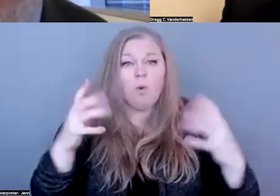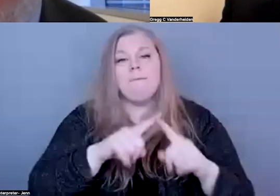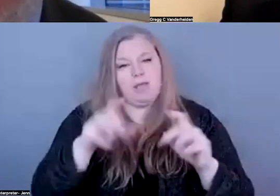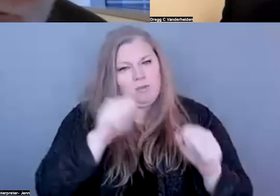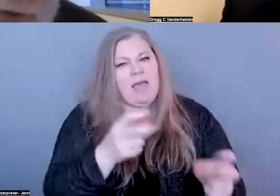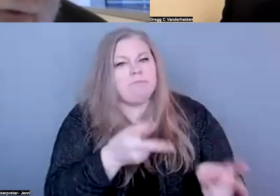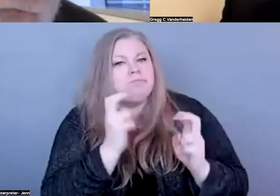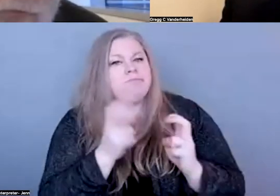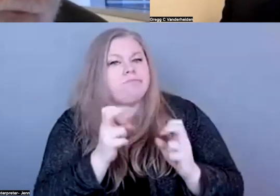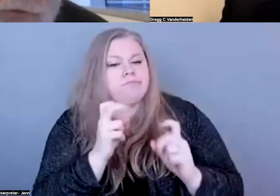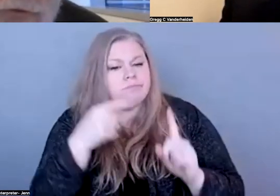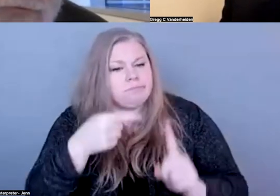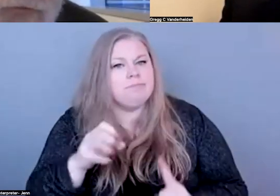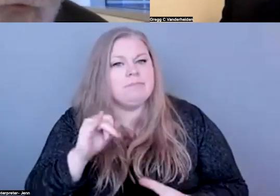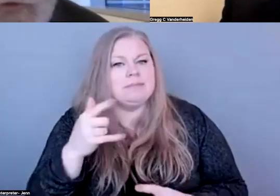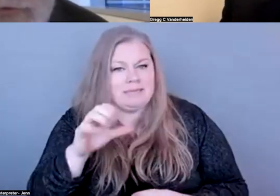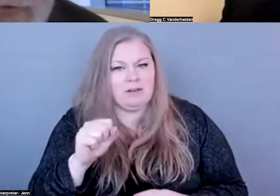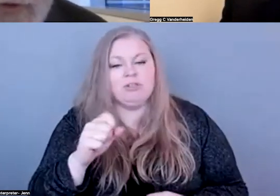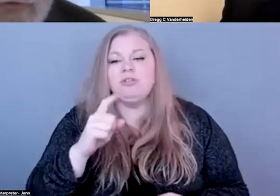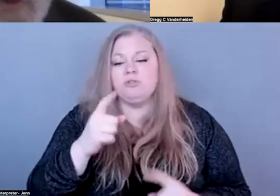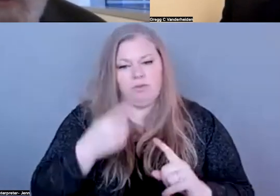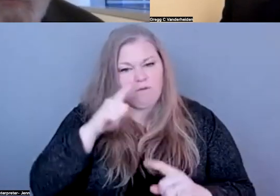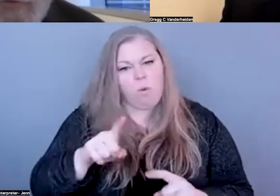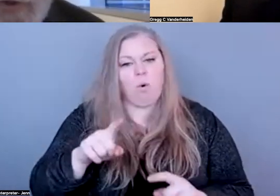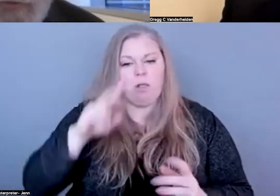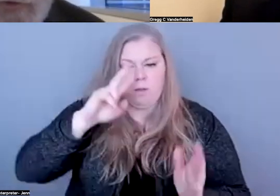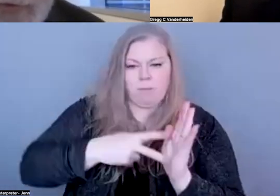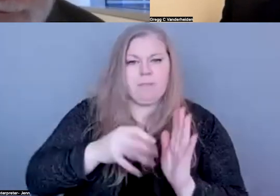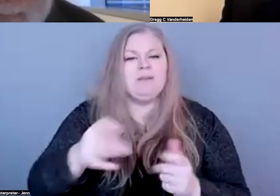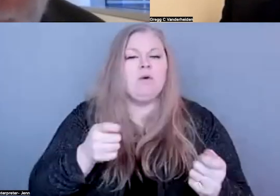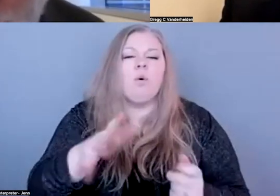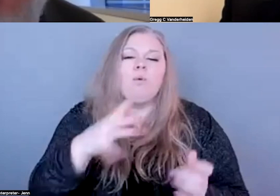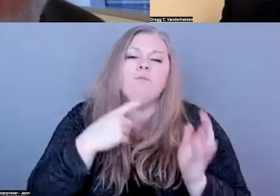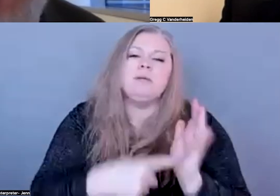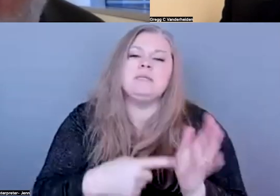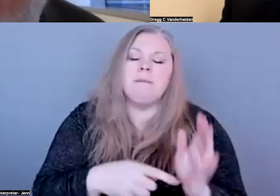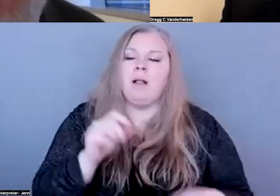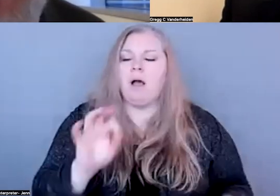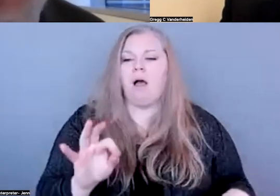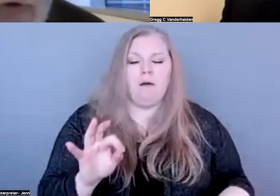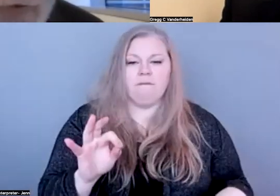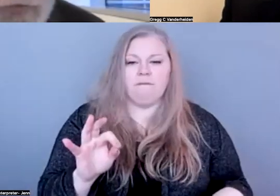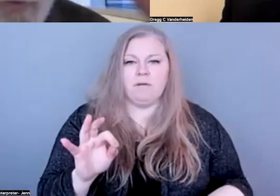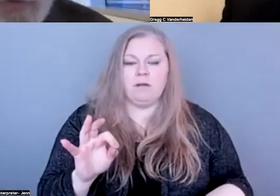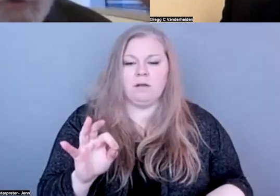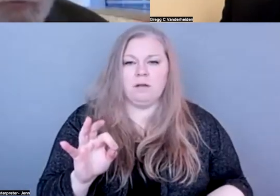from that for purposes of control. For example, a drone that's being